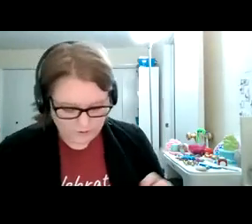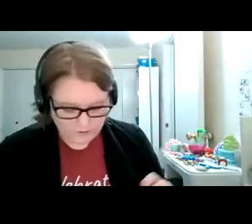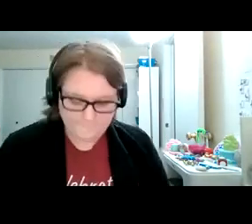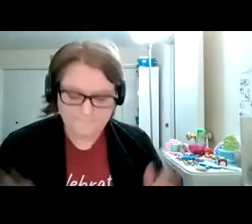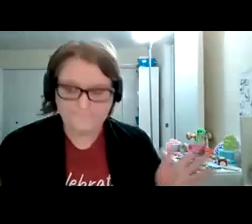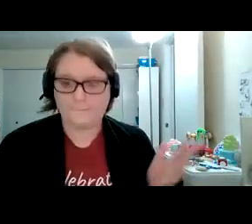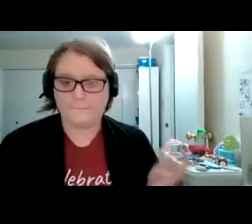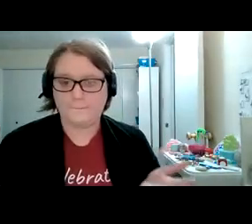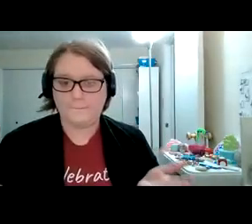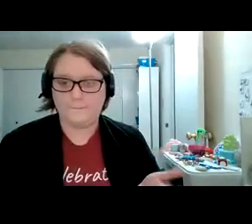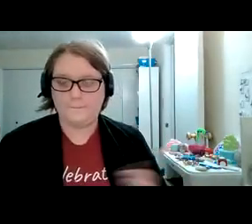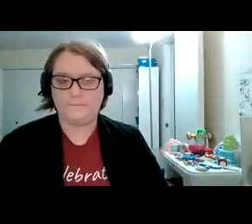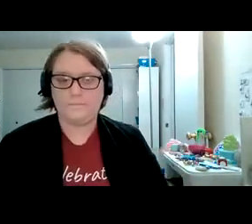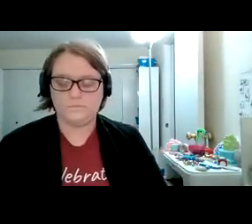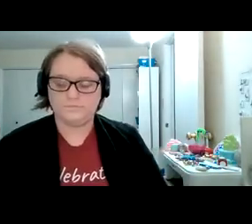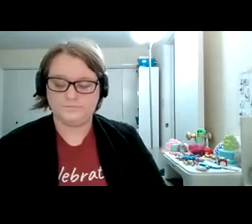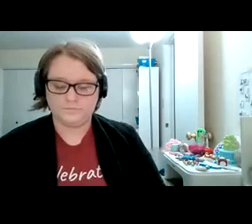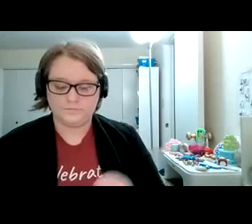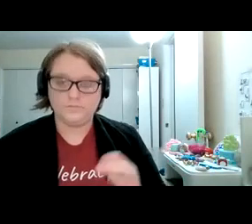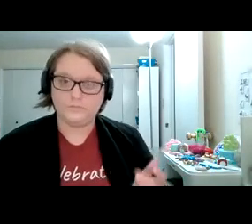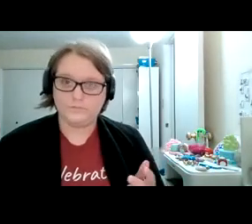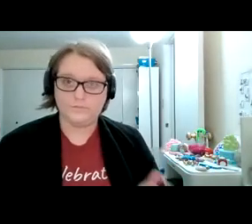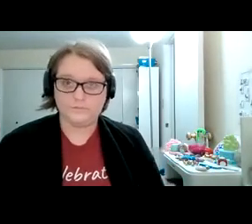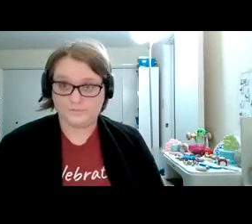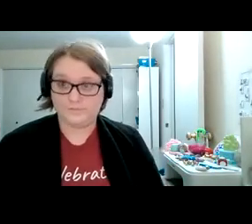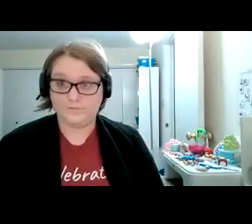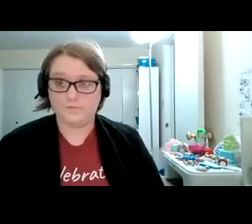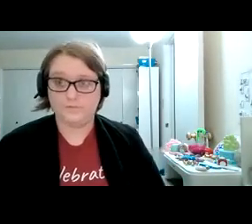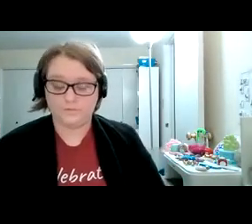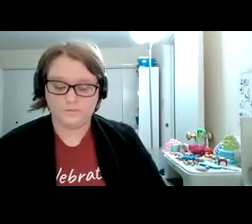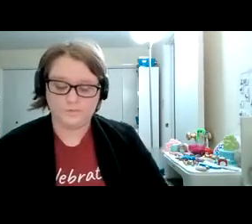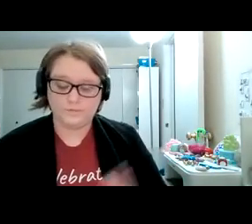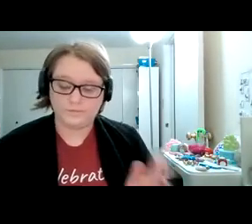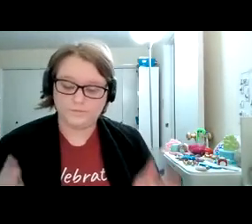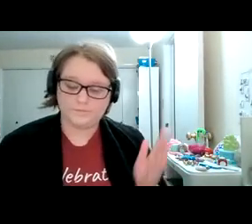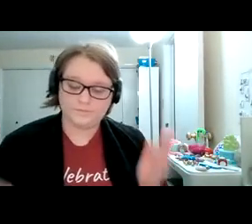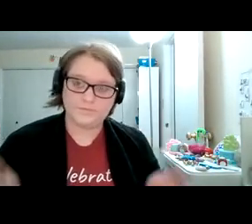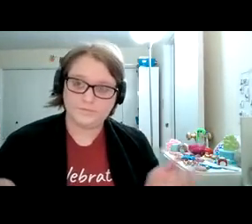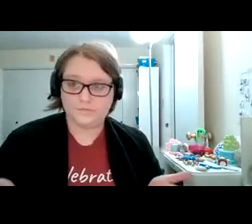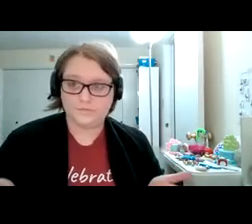Due to being immunocompromised and chronically ill during a pandemic, a lot of my advocacy work